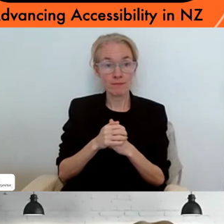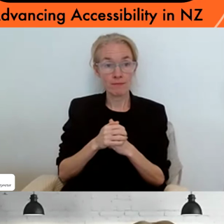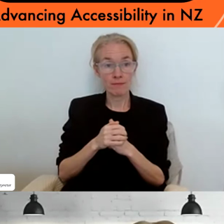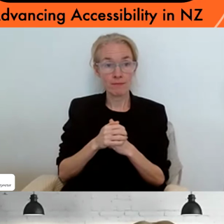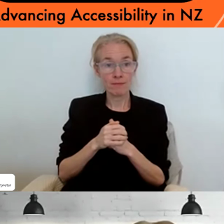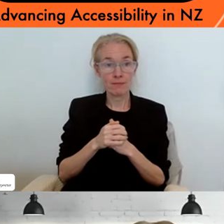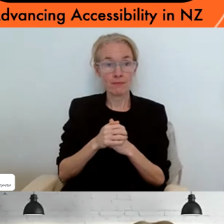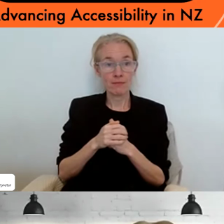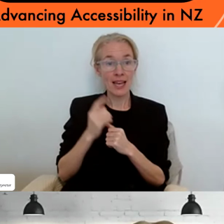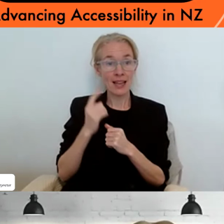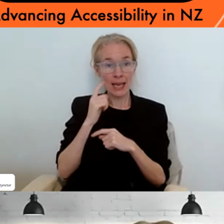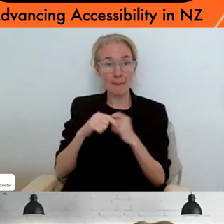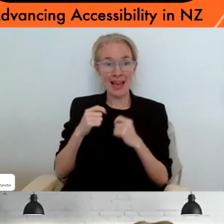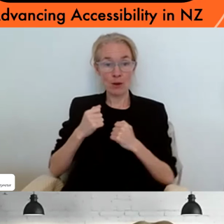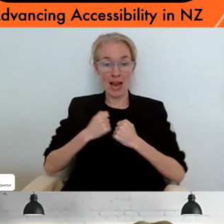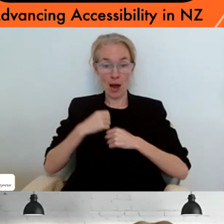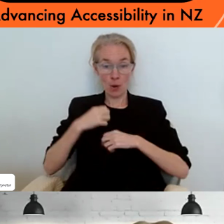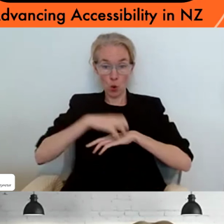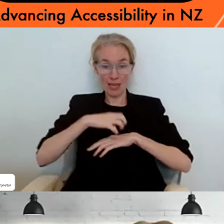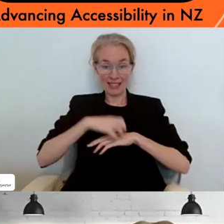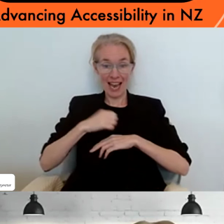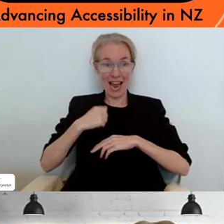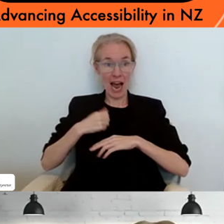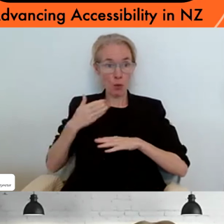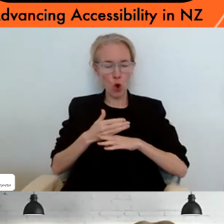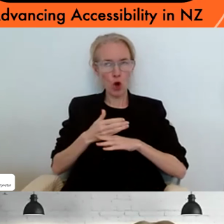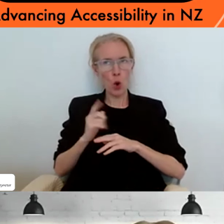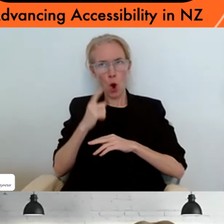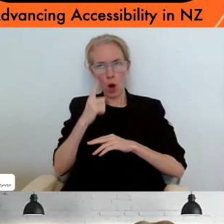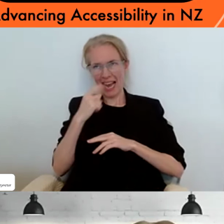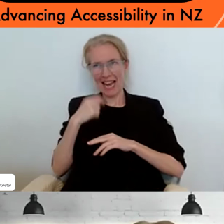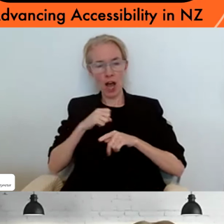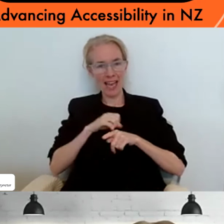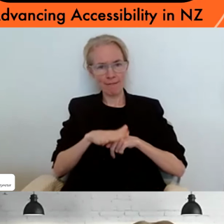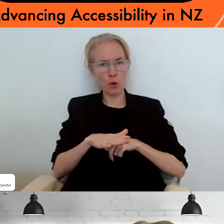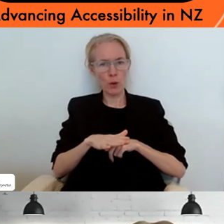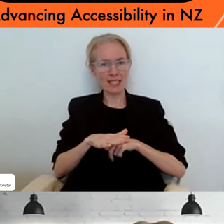of influence, what would be a tangible thing that each one of us can do."